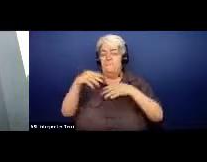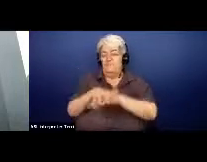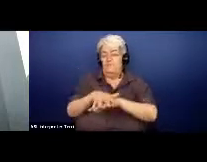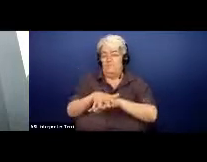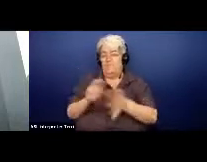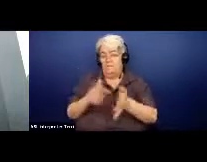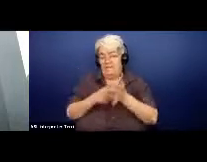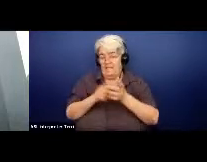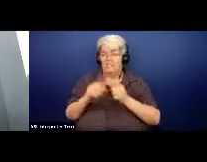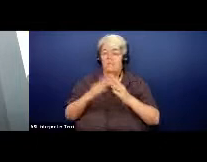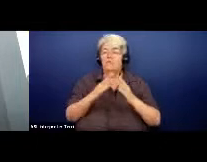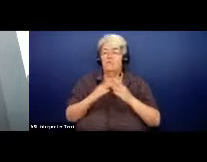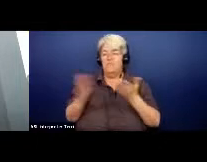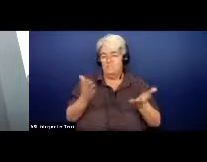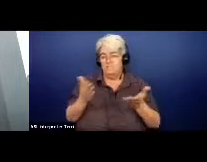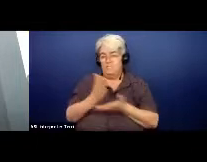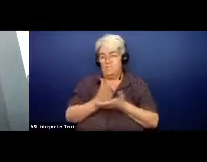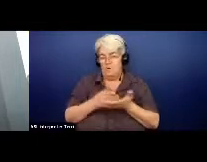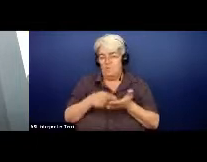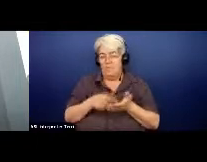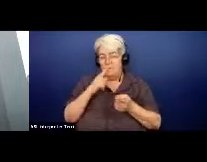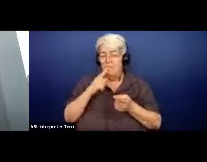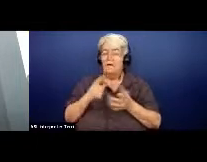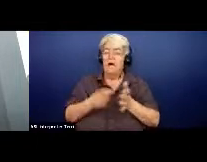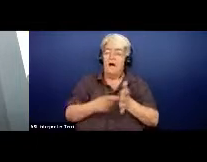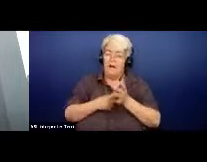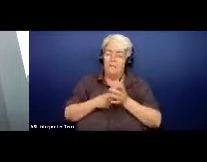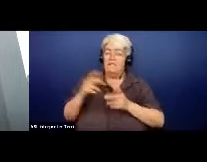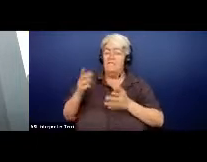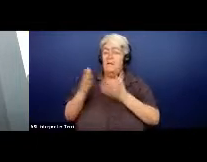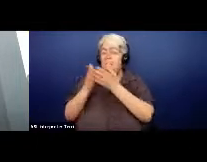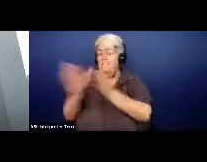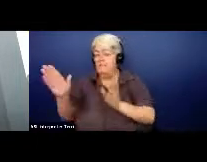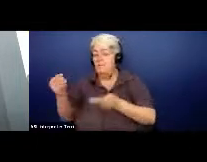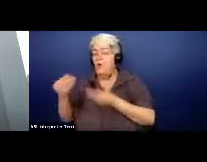aspect. It offers them to do so appropriate to the person's needs.